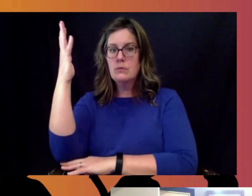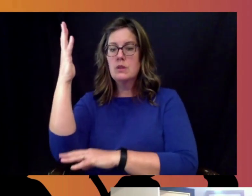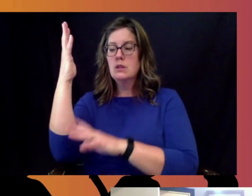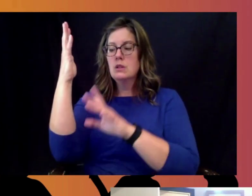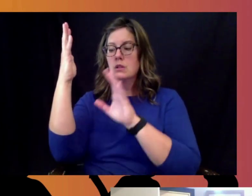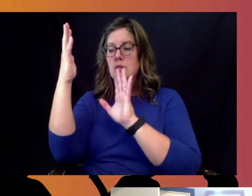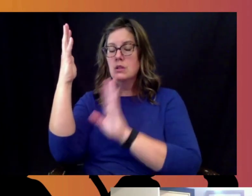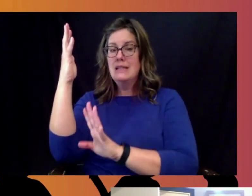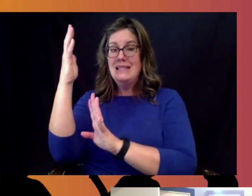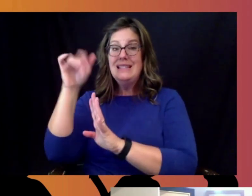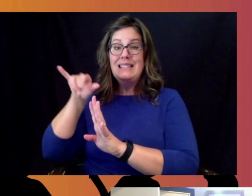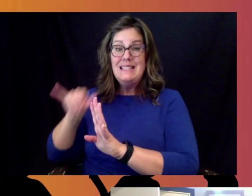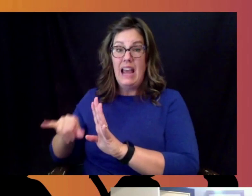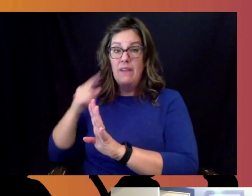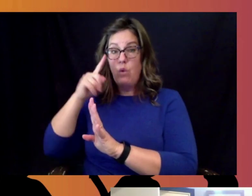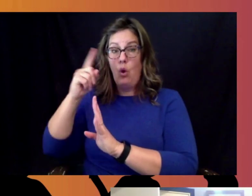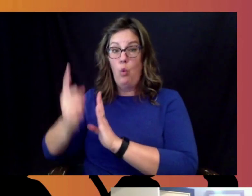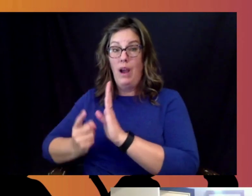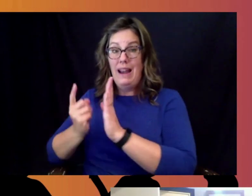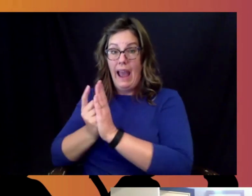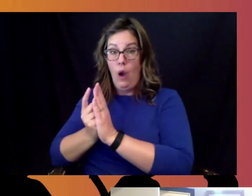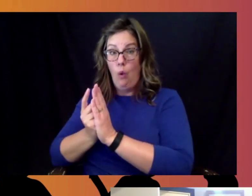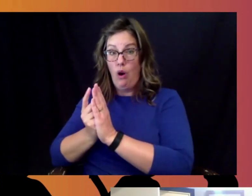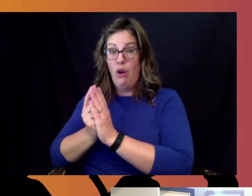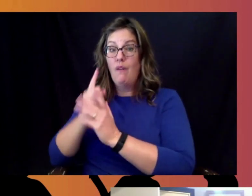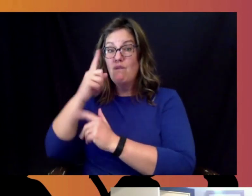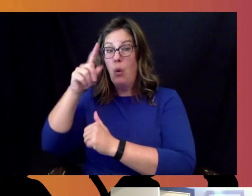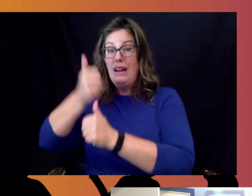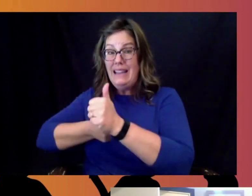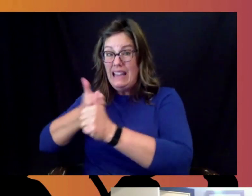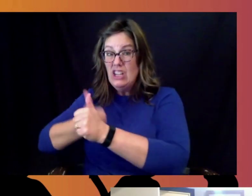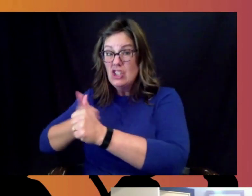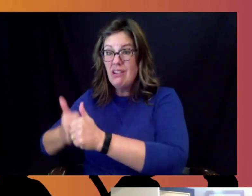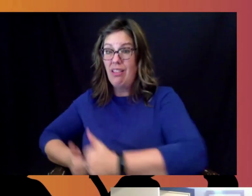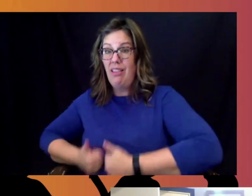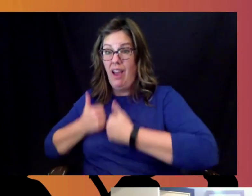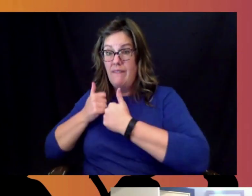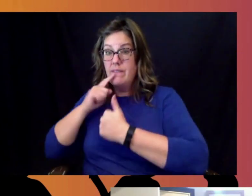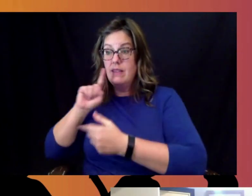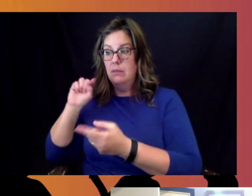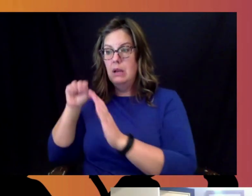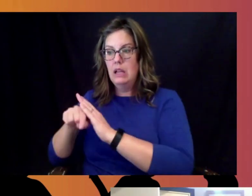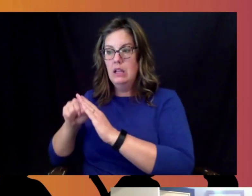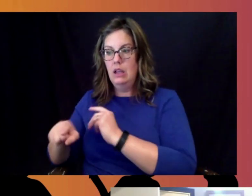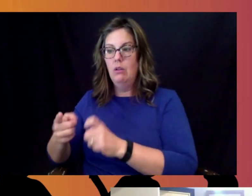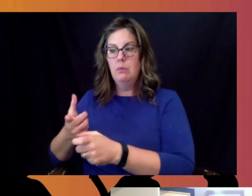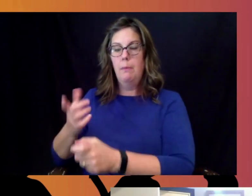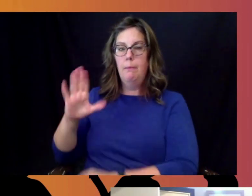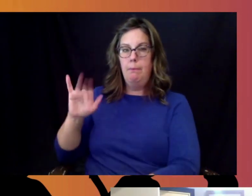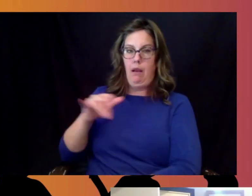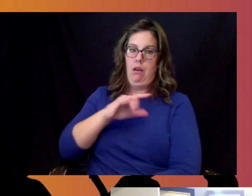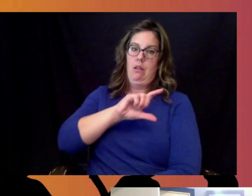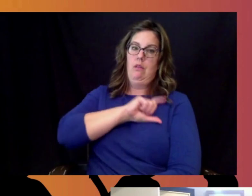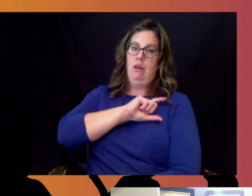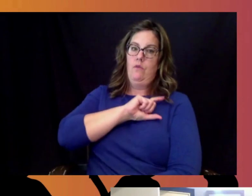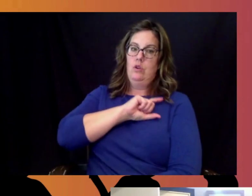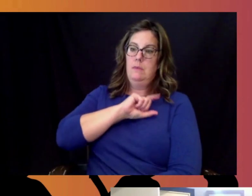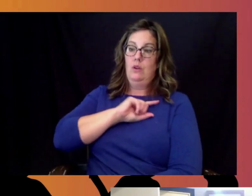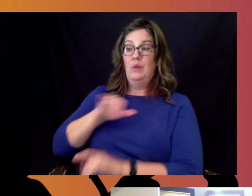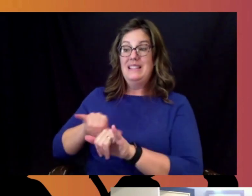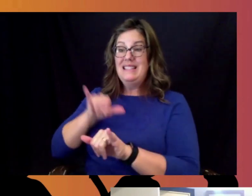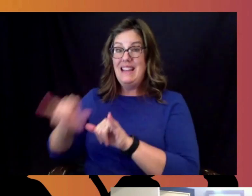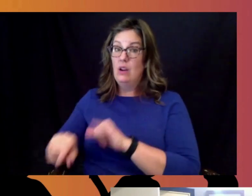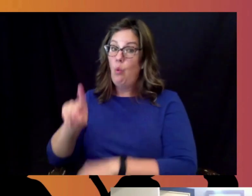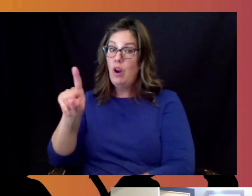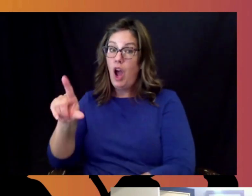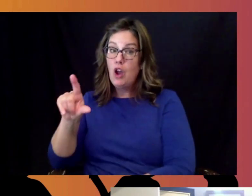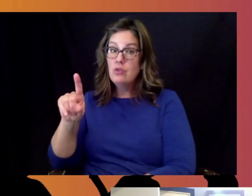enforcement up into that point which was 135. uh so we we stayed there for 135 hours to mark each